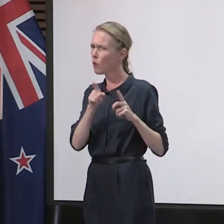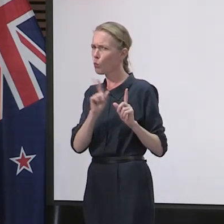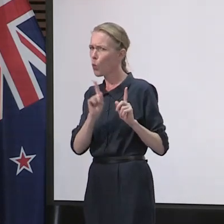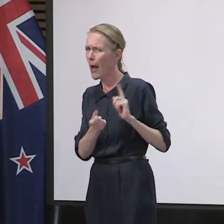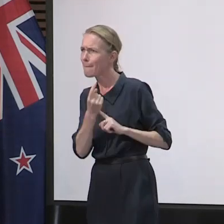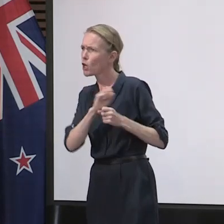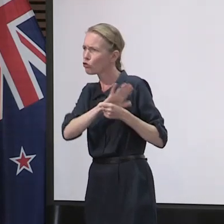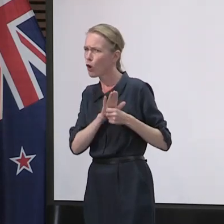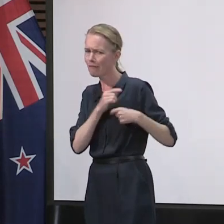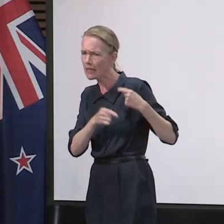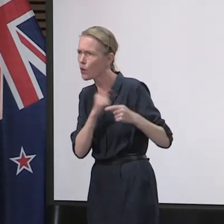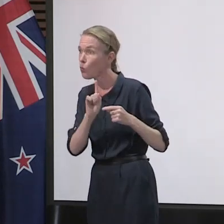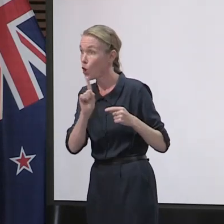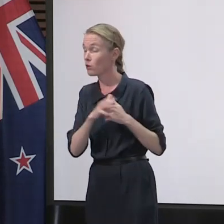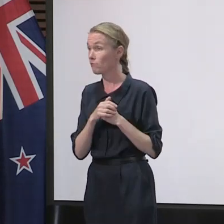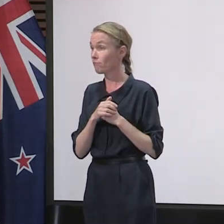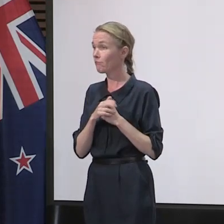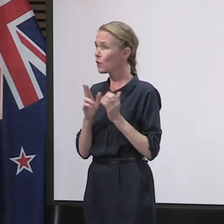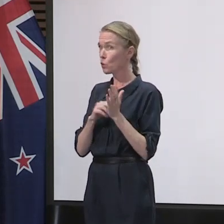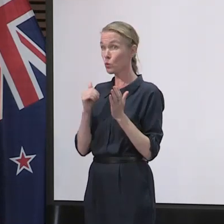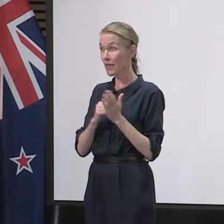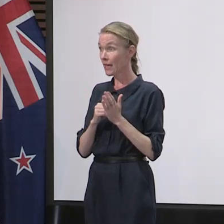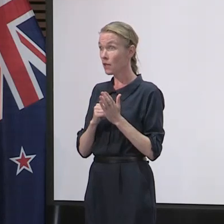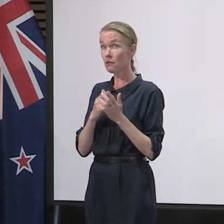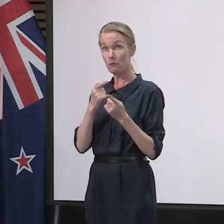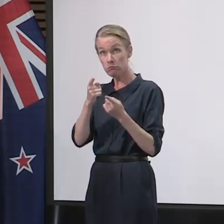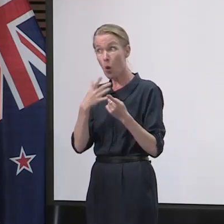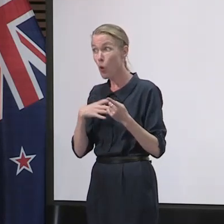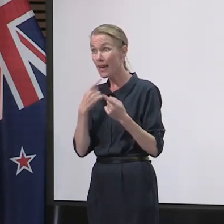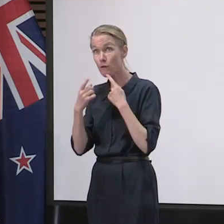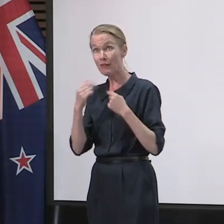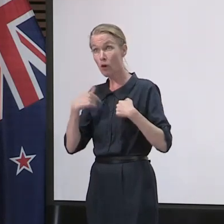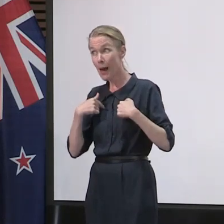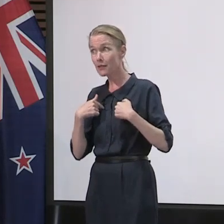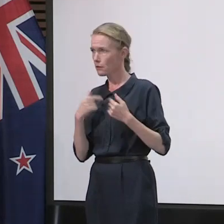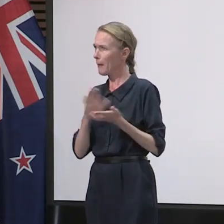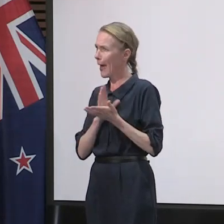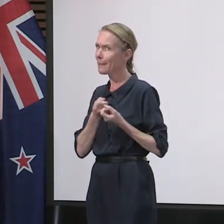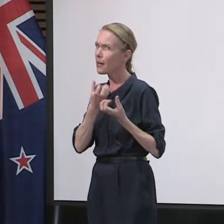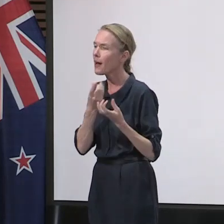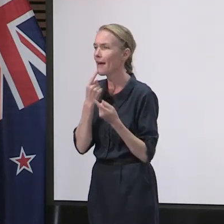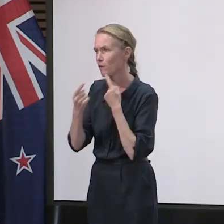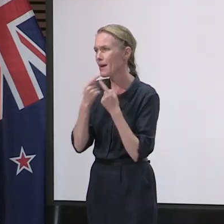member states. For our part, we'll of course be willing participants in any review.